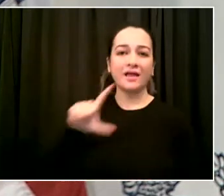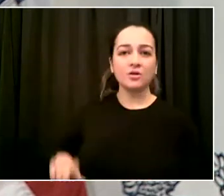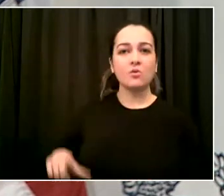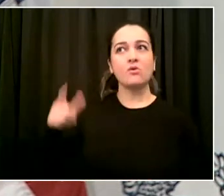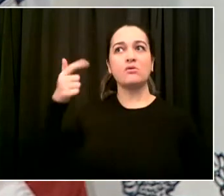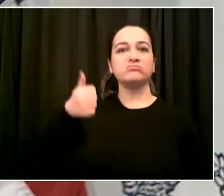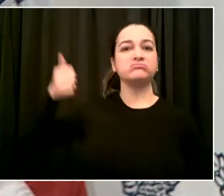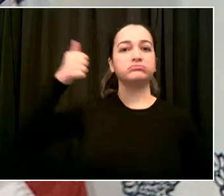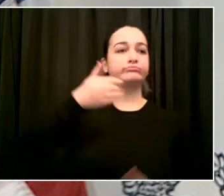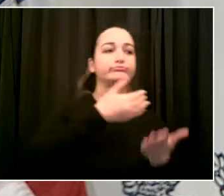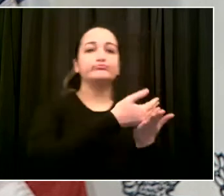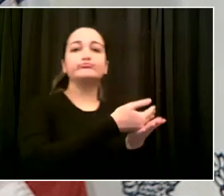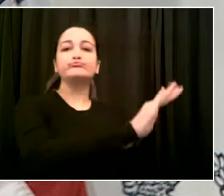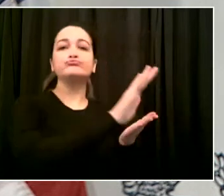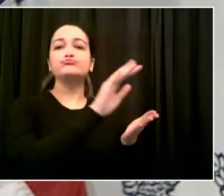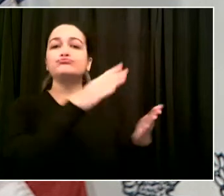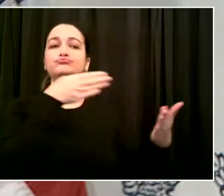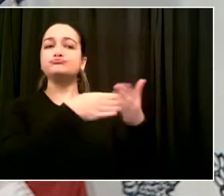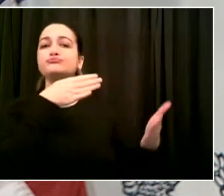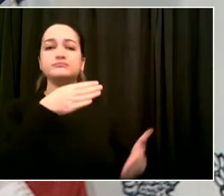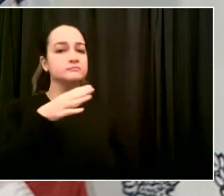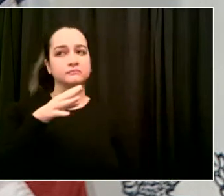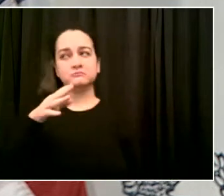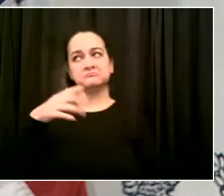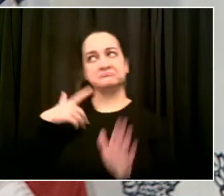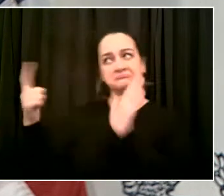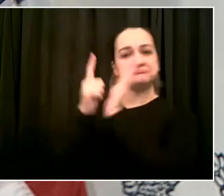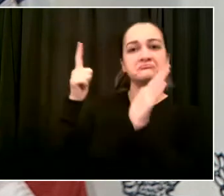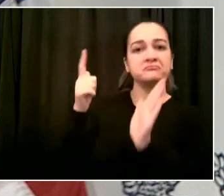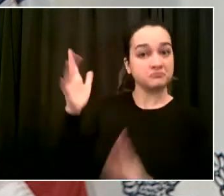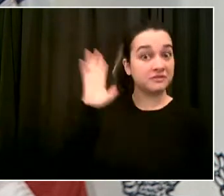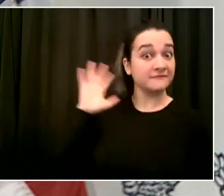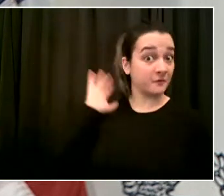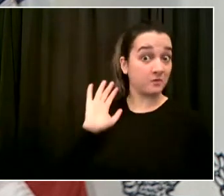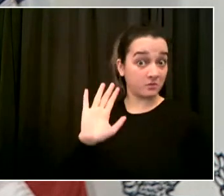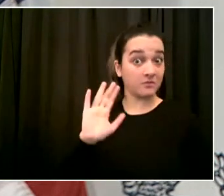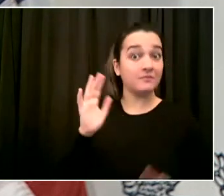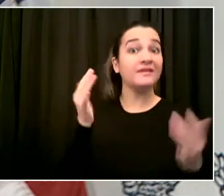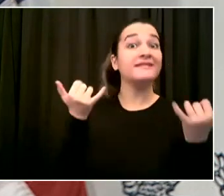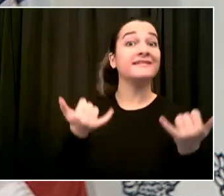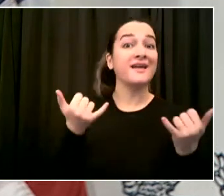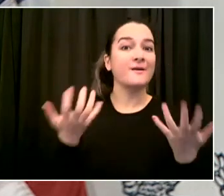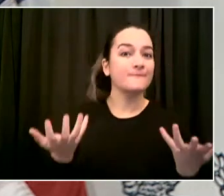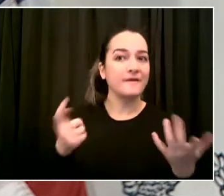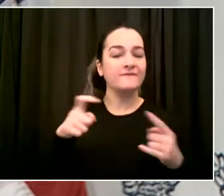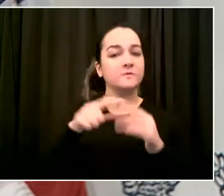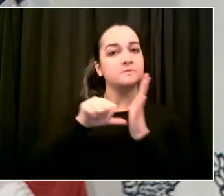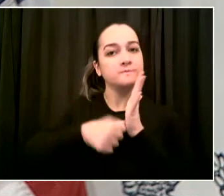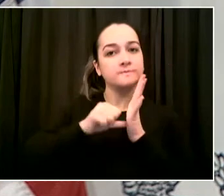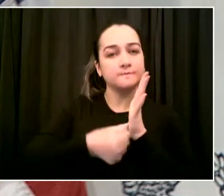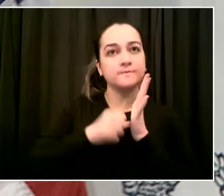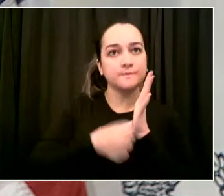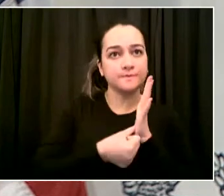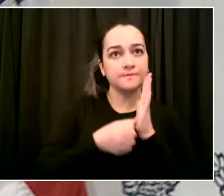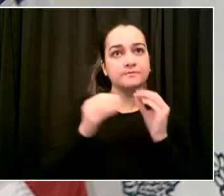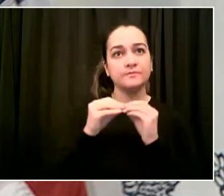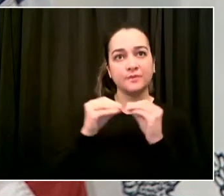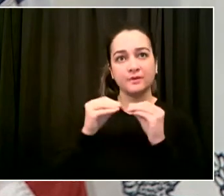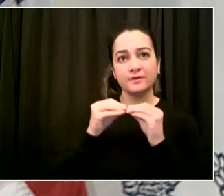SOMEONE HAS SECTION 8 OR GOVERNMENT SUPPORT ANY LANDLORD OR BROKER WHO